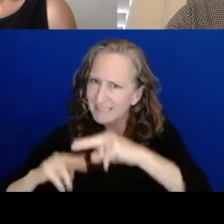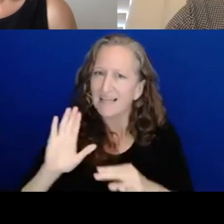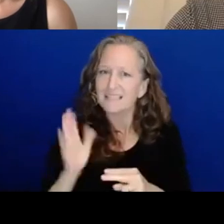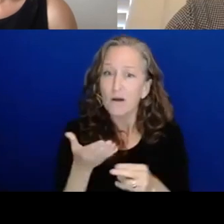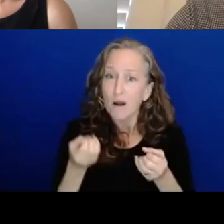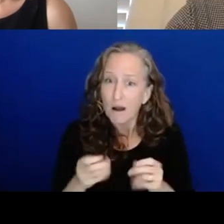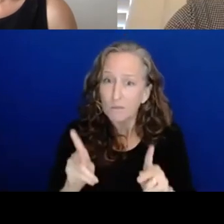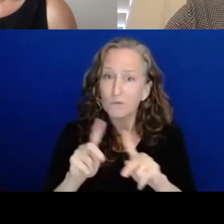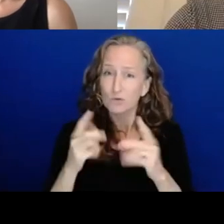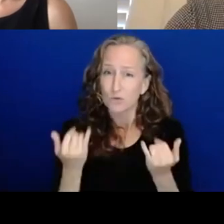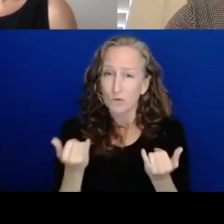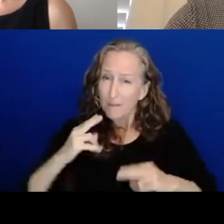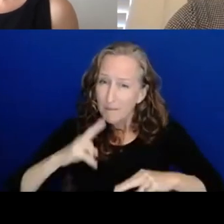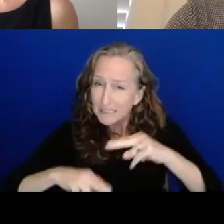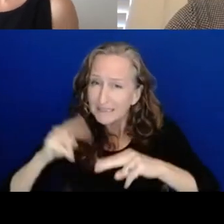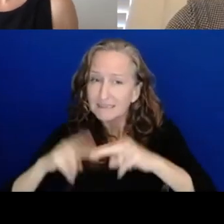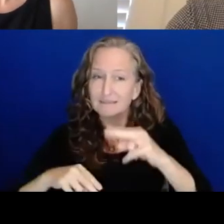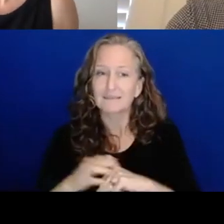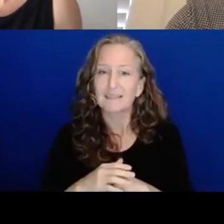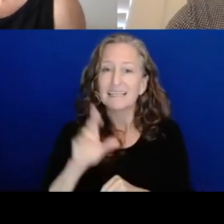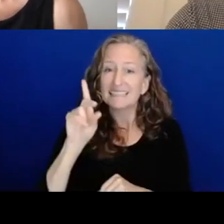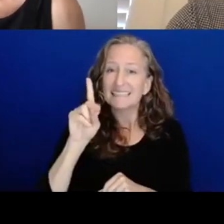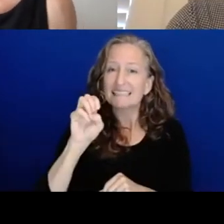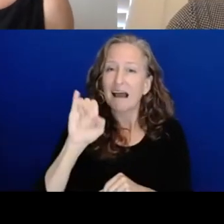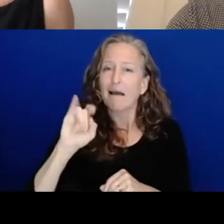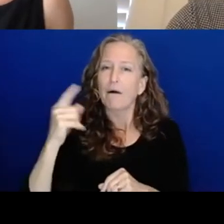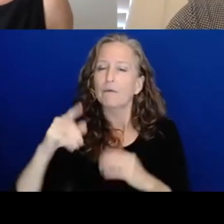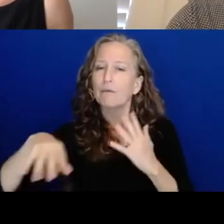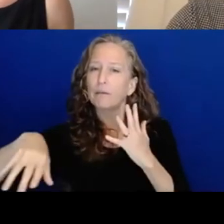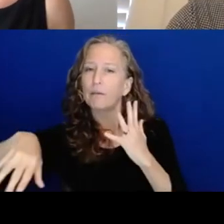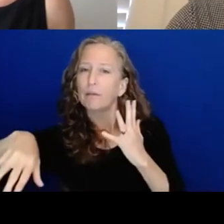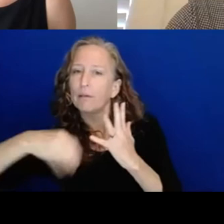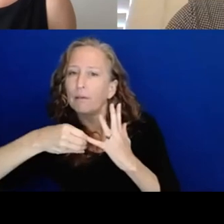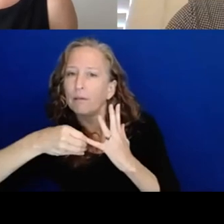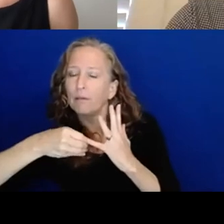always talk about, not have DEI sidelined as this, you know, special effort, right?